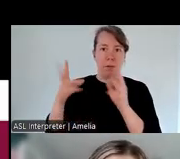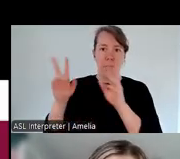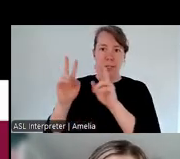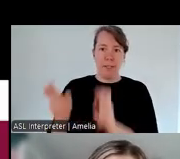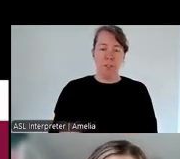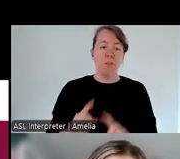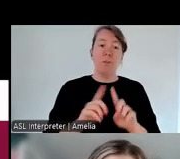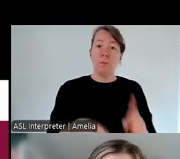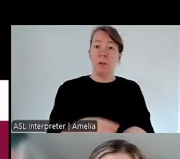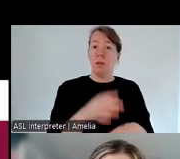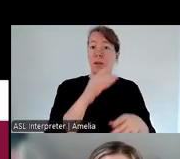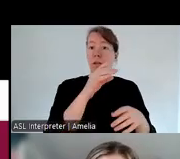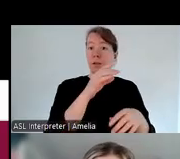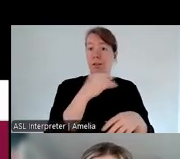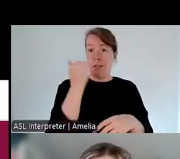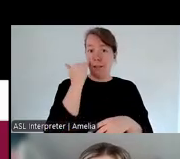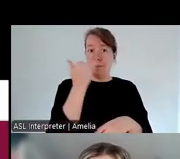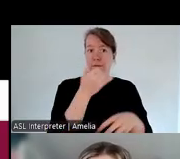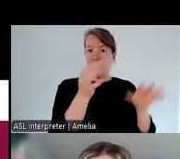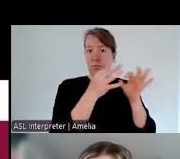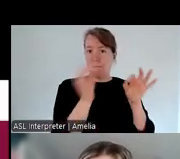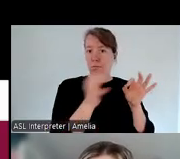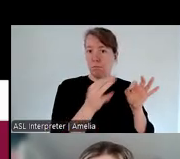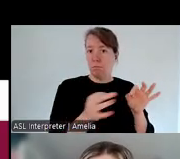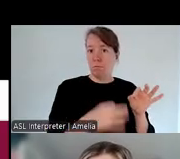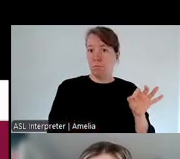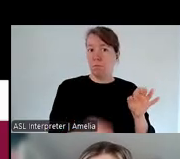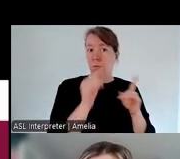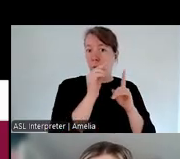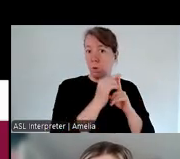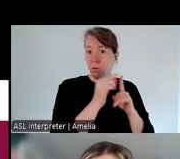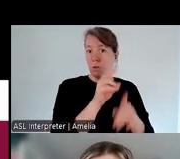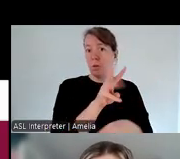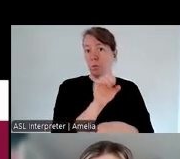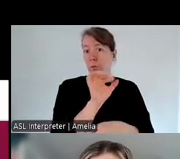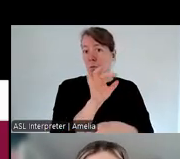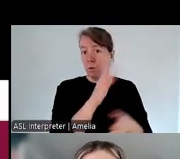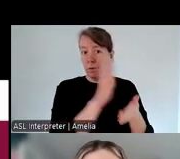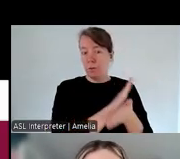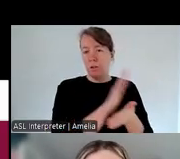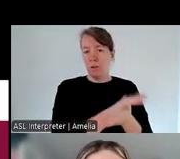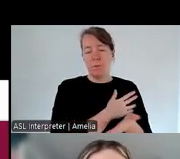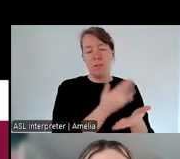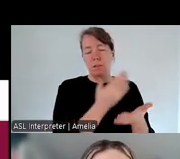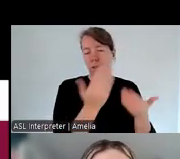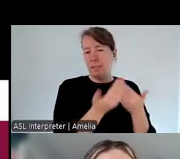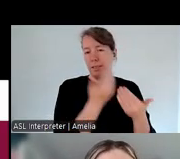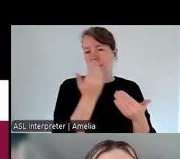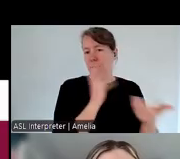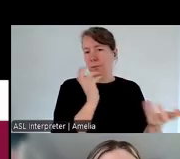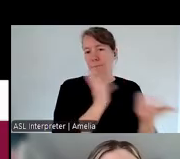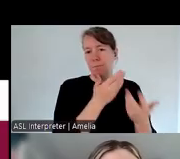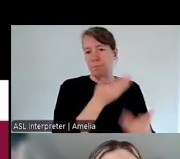and easier to navigate with assistive technology, especially proper heading styles and structure are used.